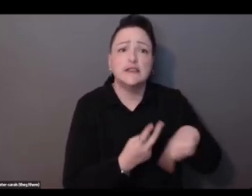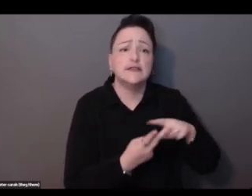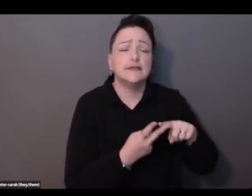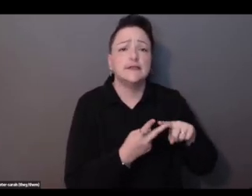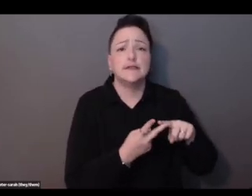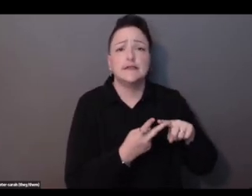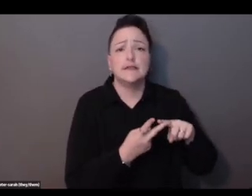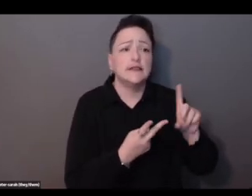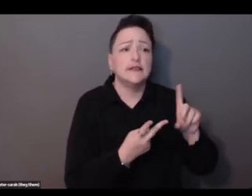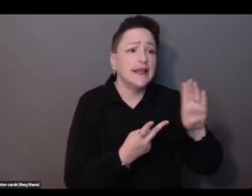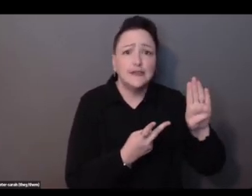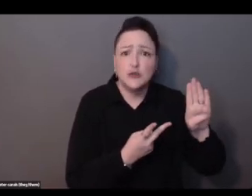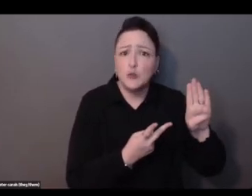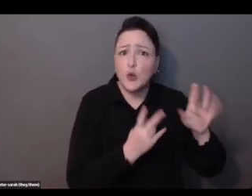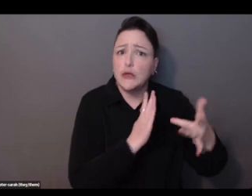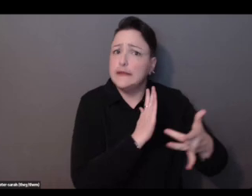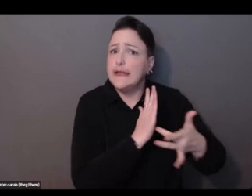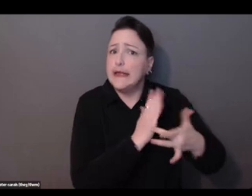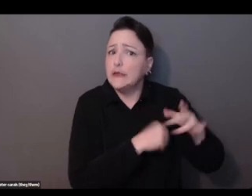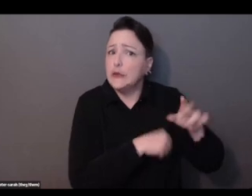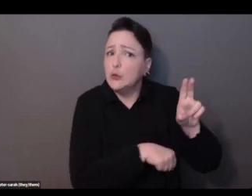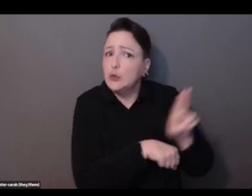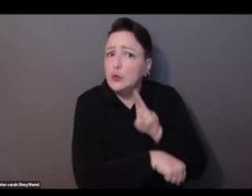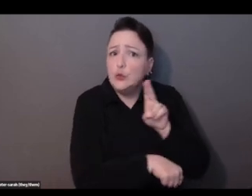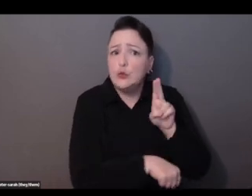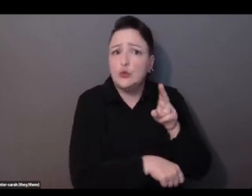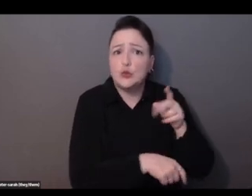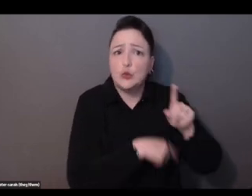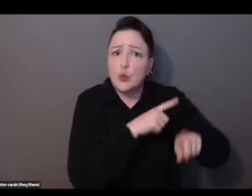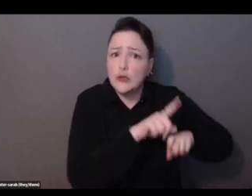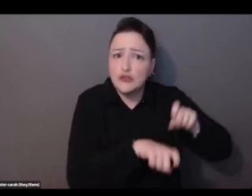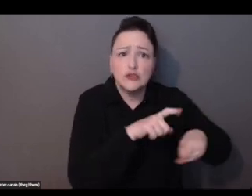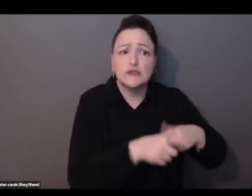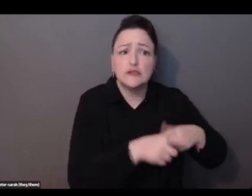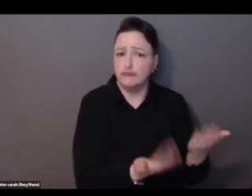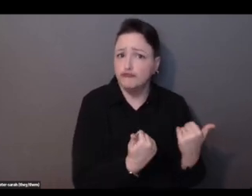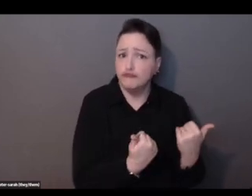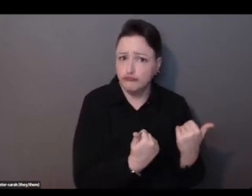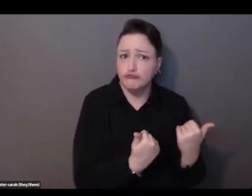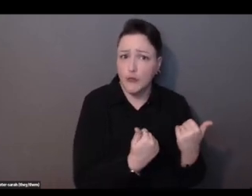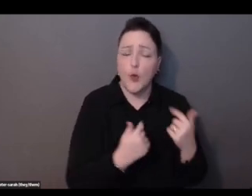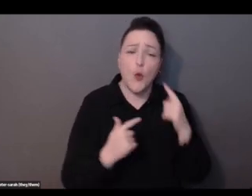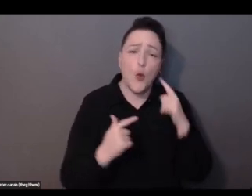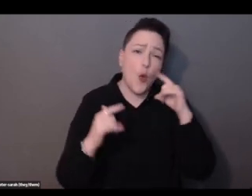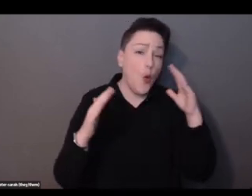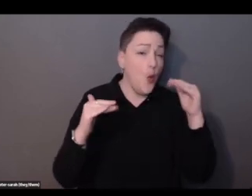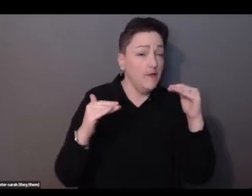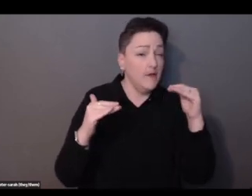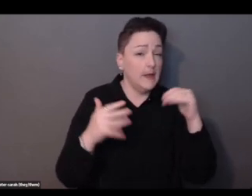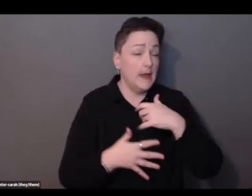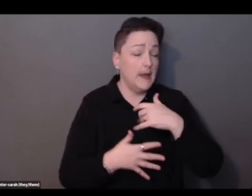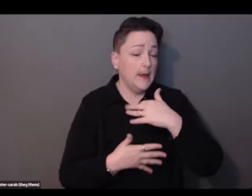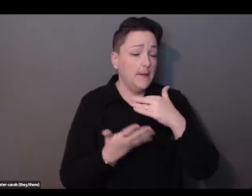in the chat, and I will go through them, and hopefully at the end, there will be some time to get to those,